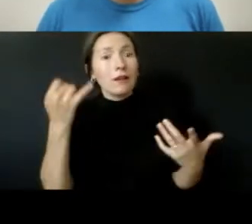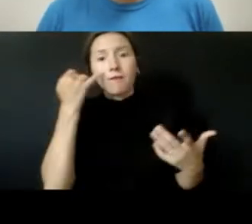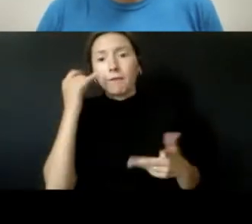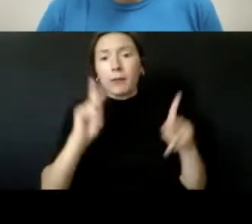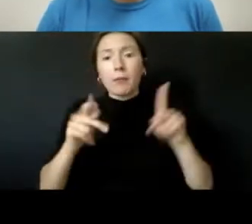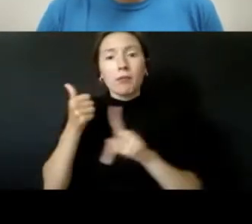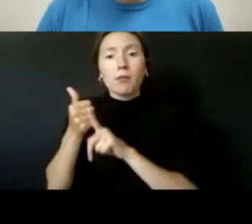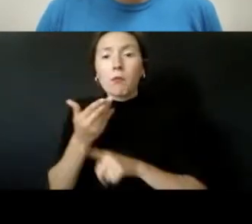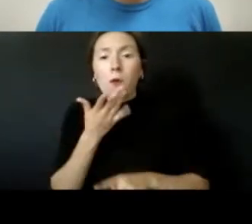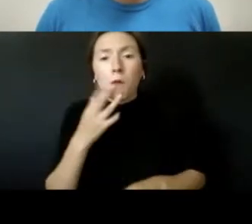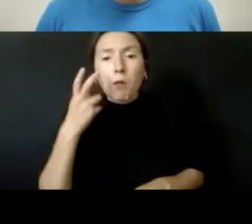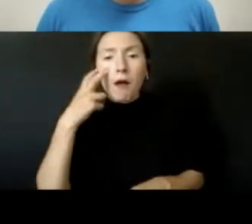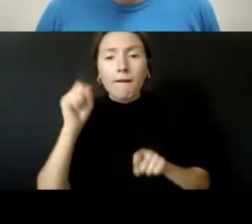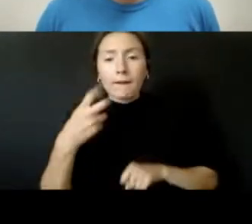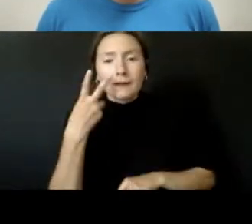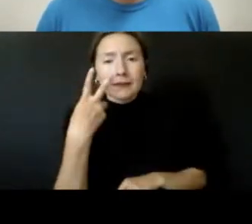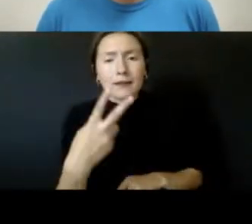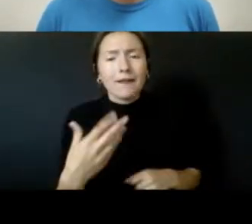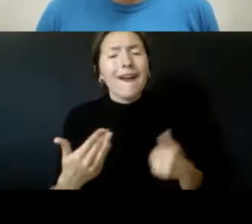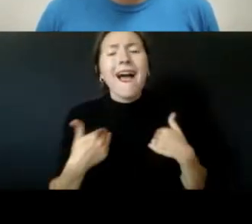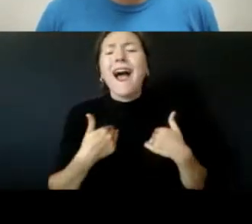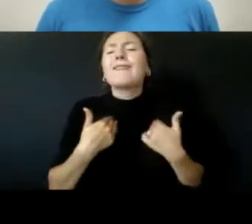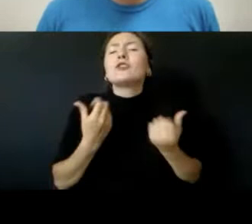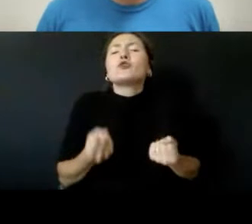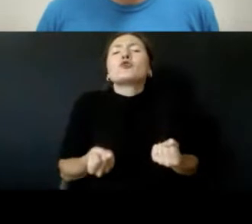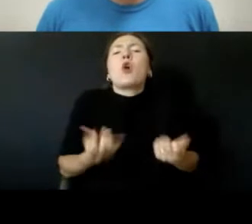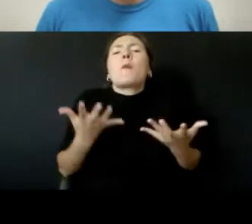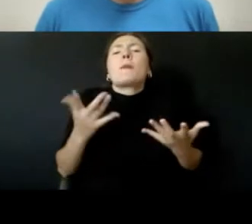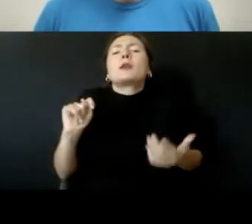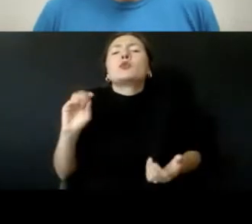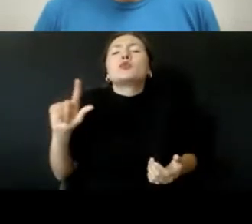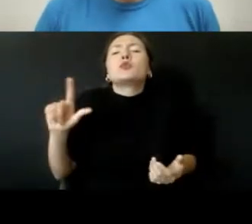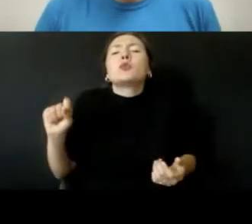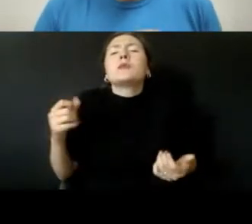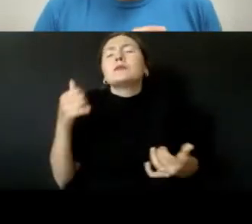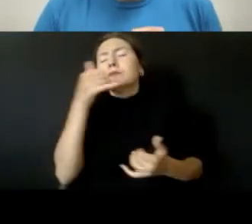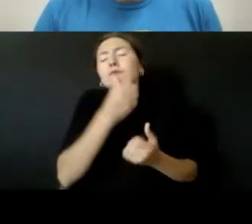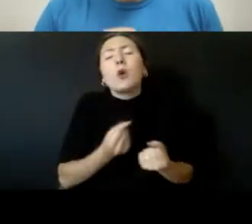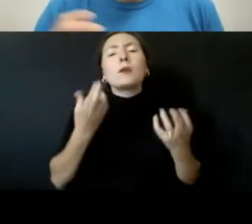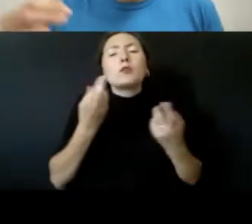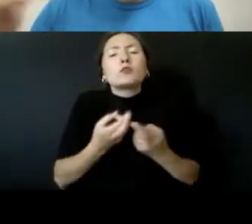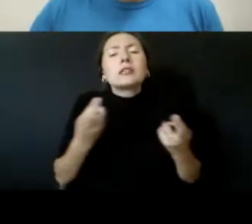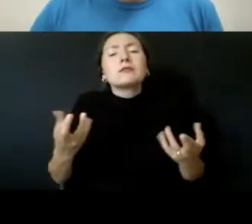that do this it's so freaking simple now it's like you just upload an image and then it'll tell you